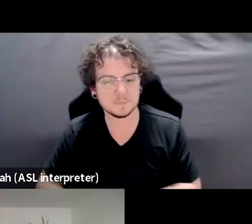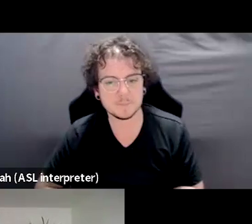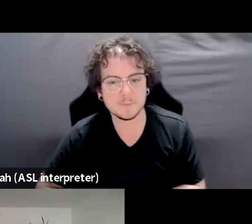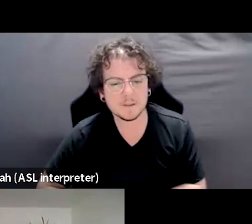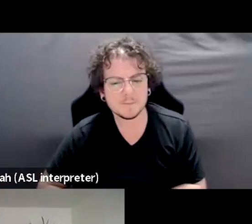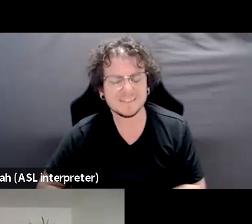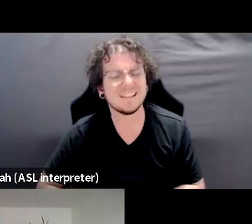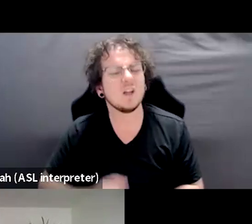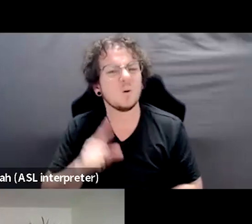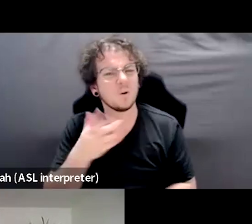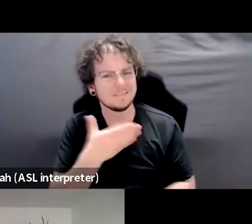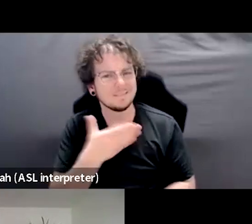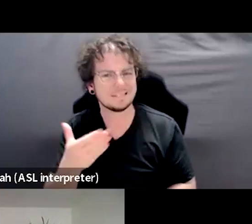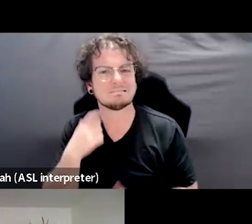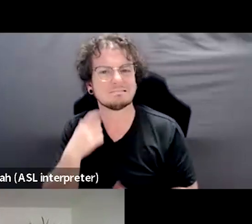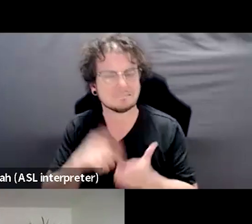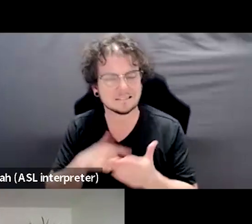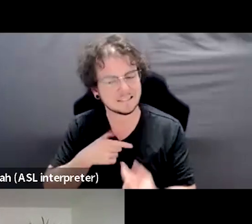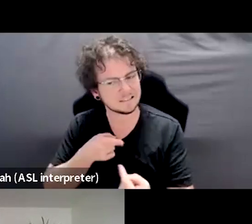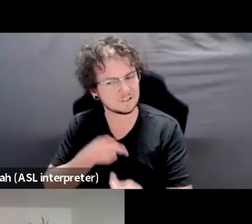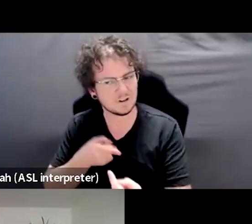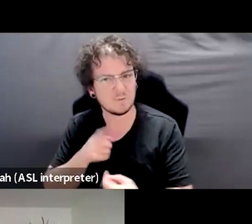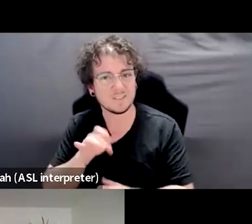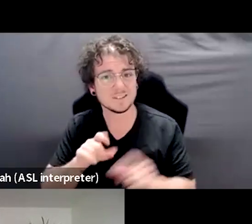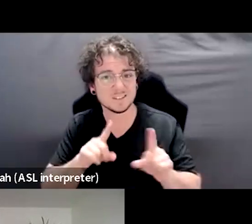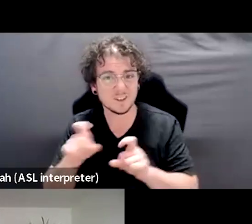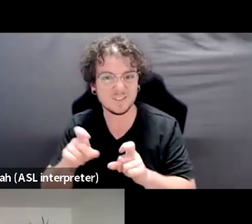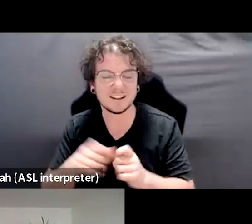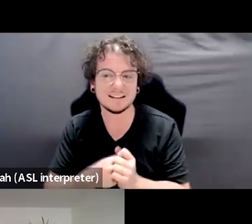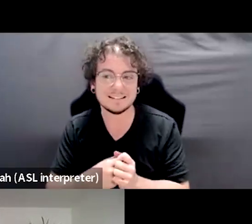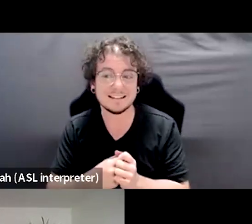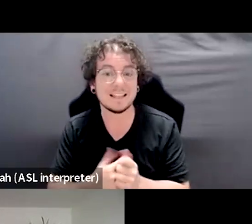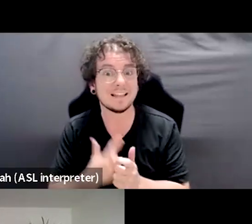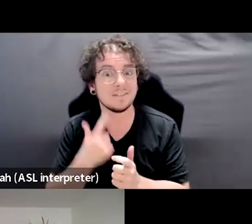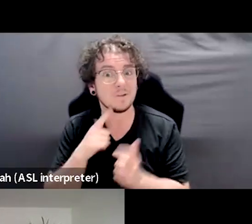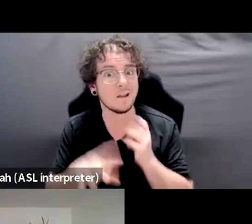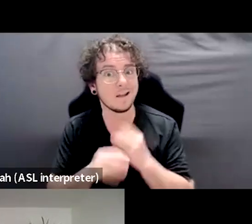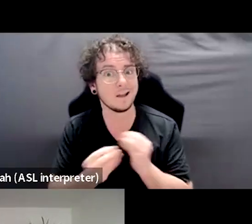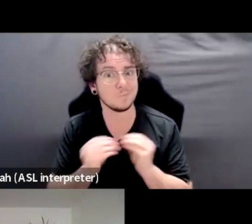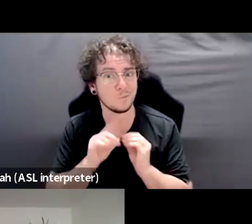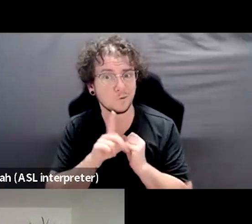this survey is that the longer you make a survey, the less people you're going to have filling it